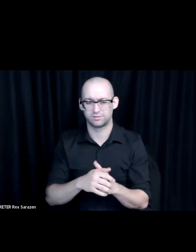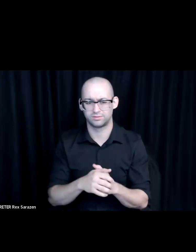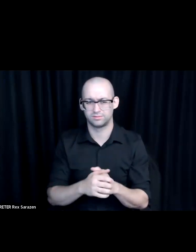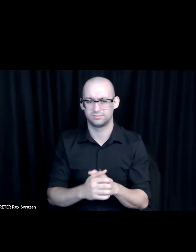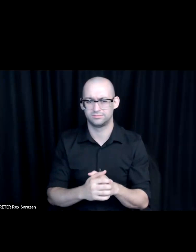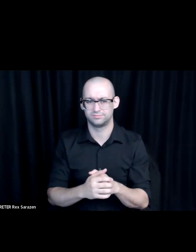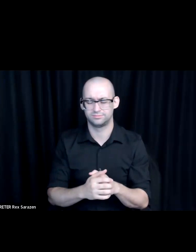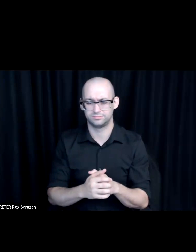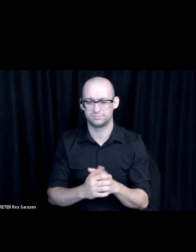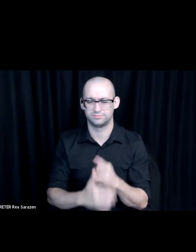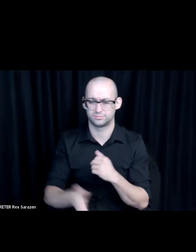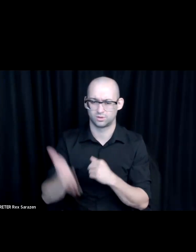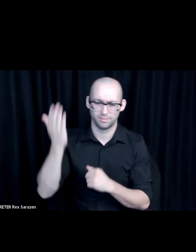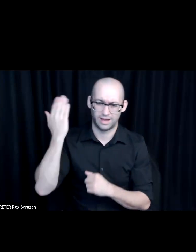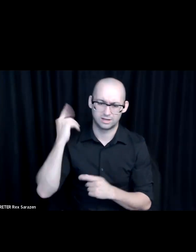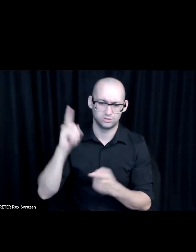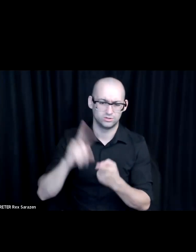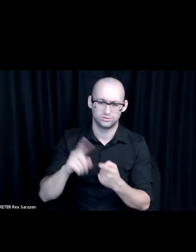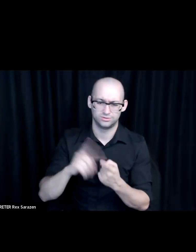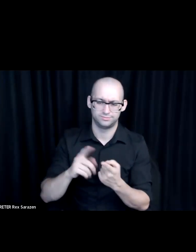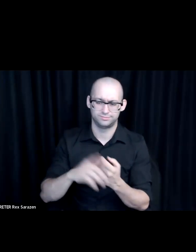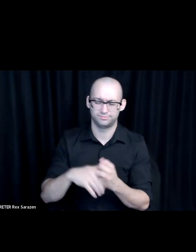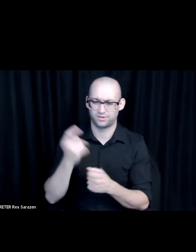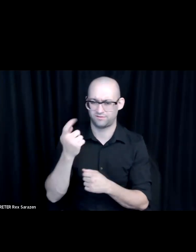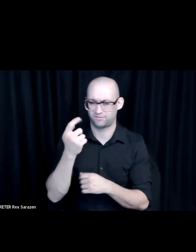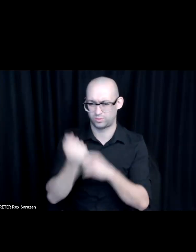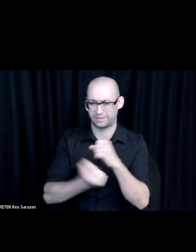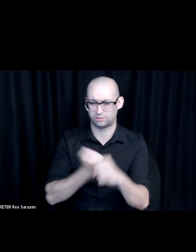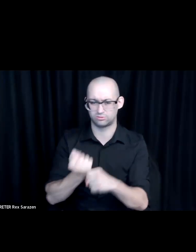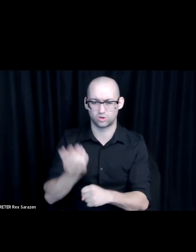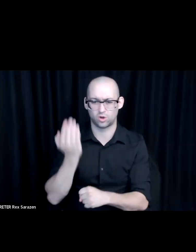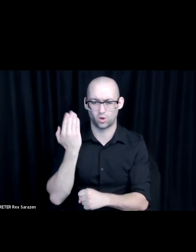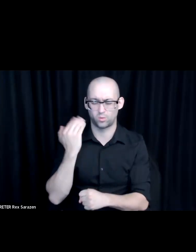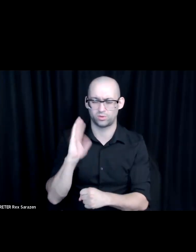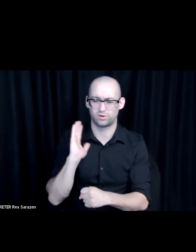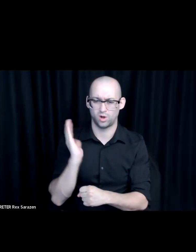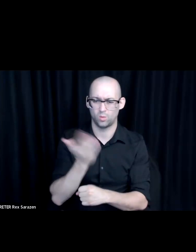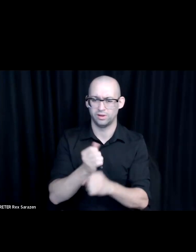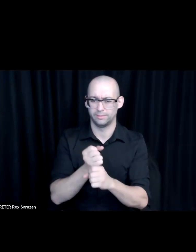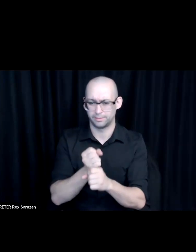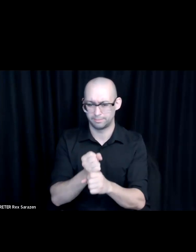but dating back to a couple of years ago, when we created the you know, under your leadership,